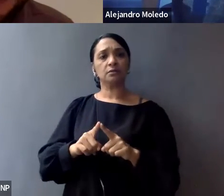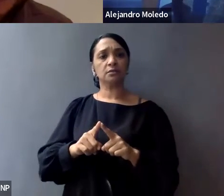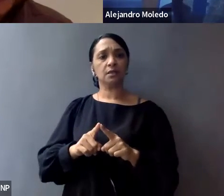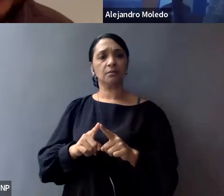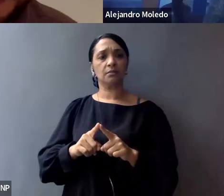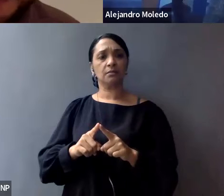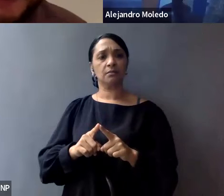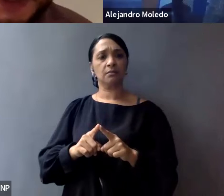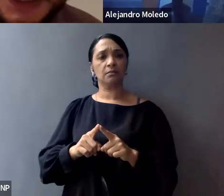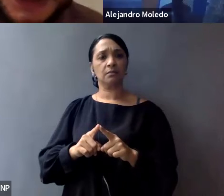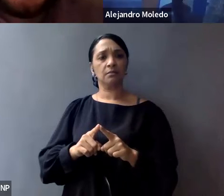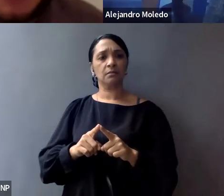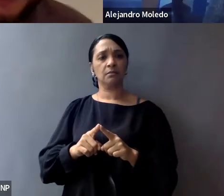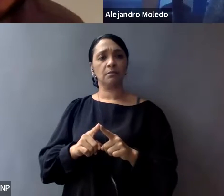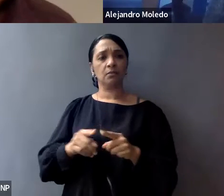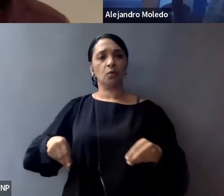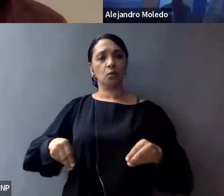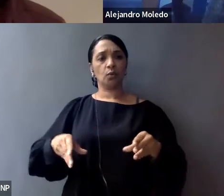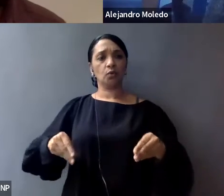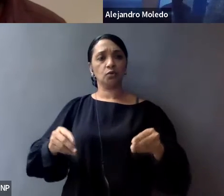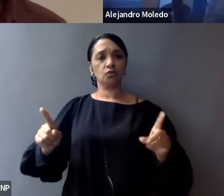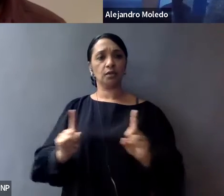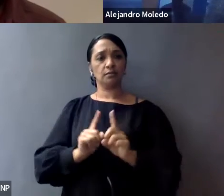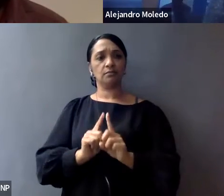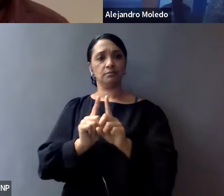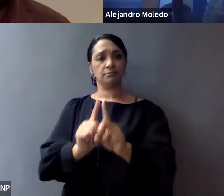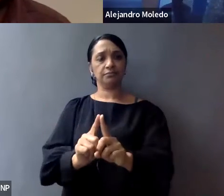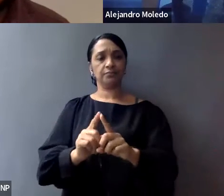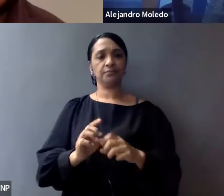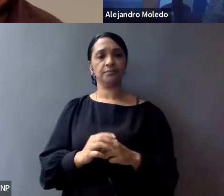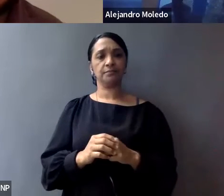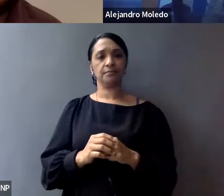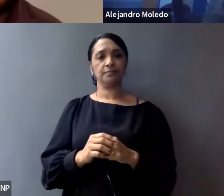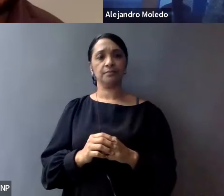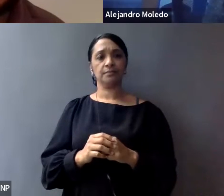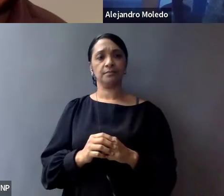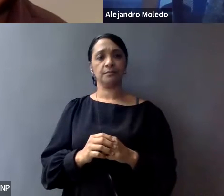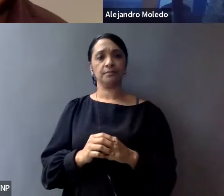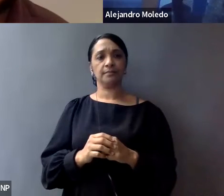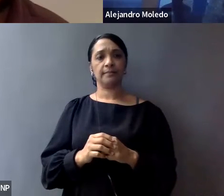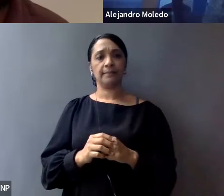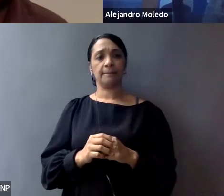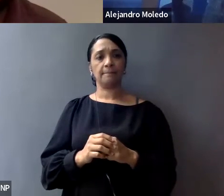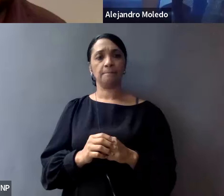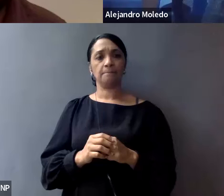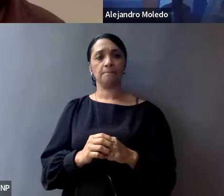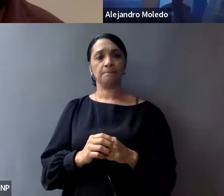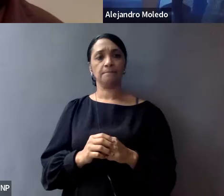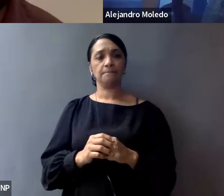And the third one is about recognition of the card by places of study, and if there is a chance this is included